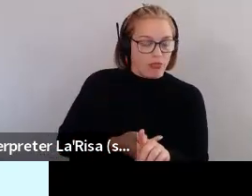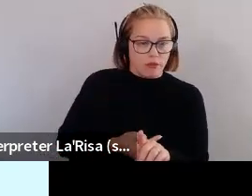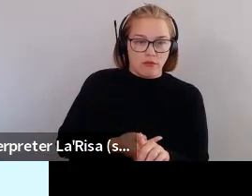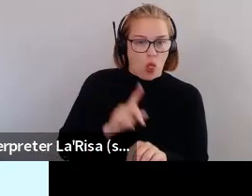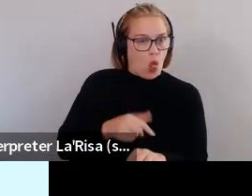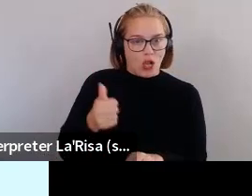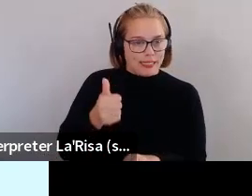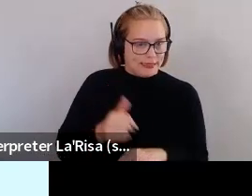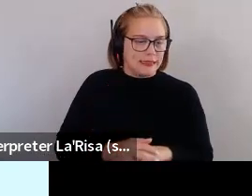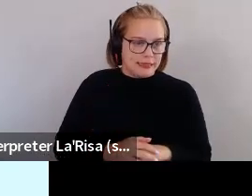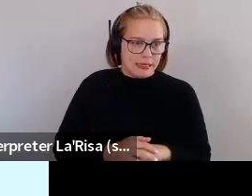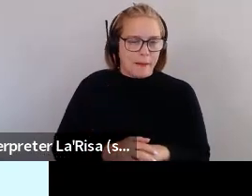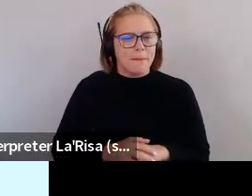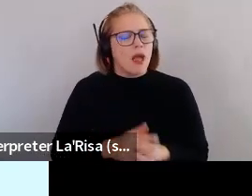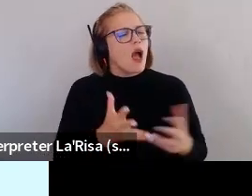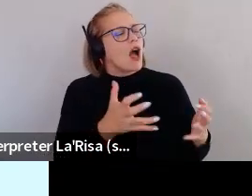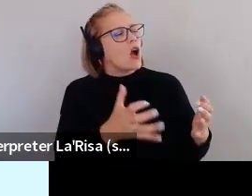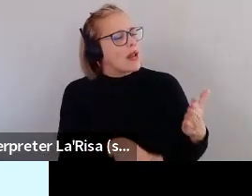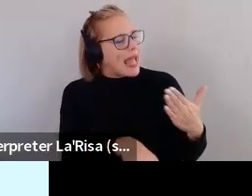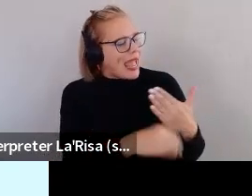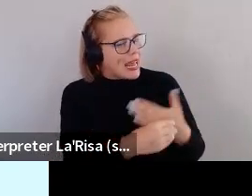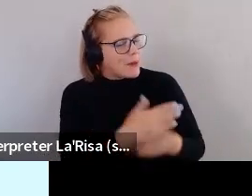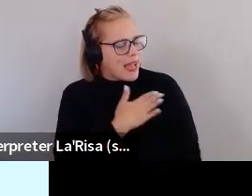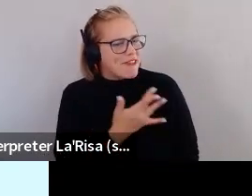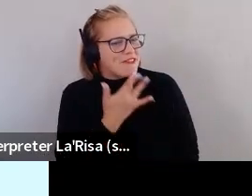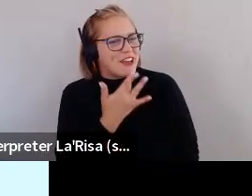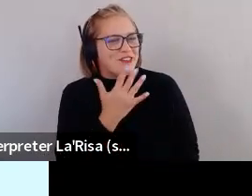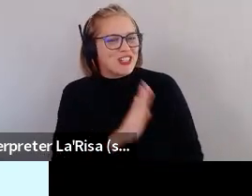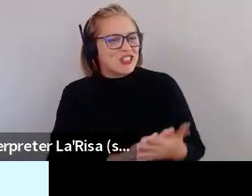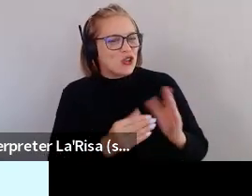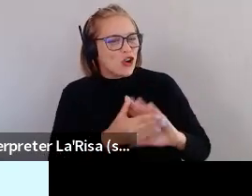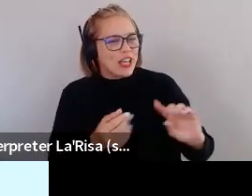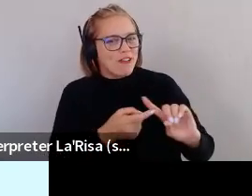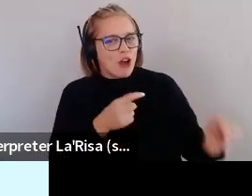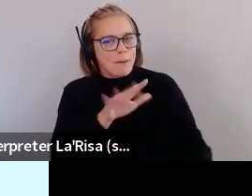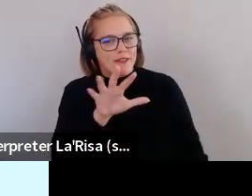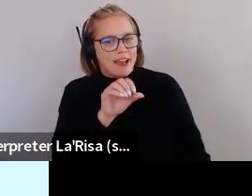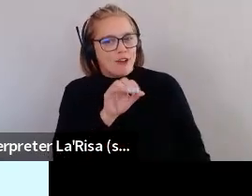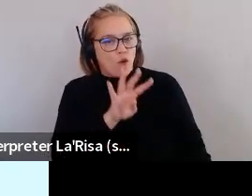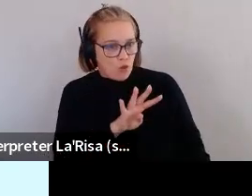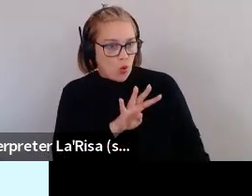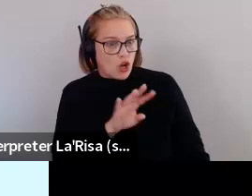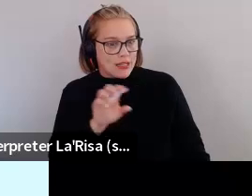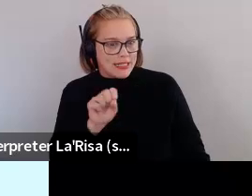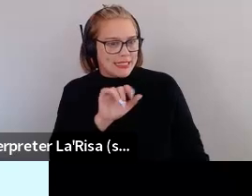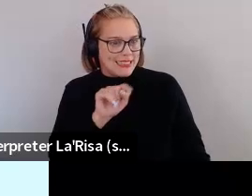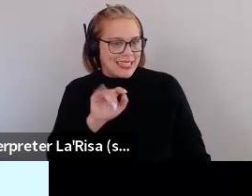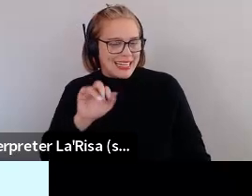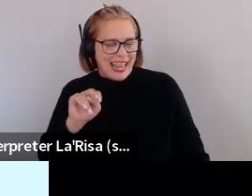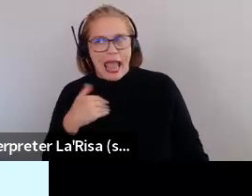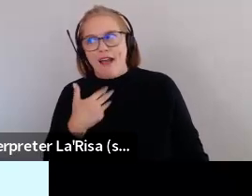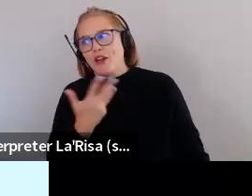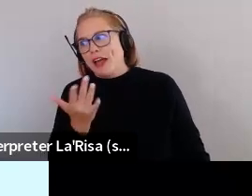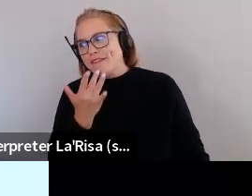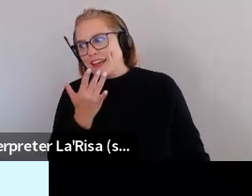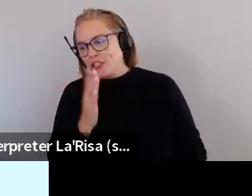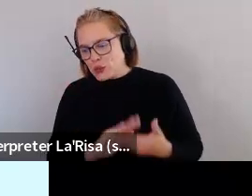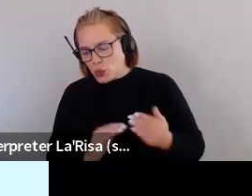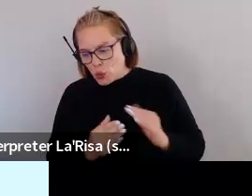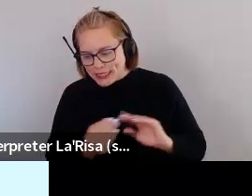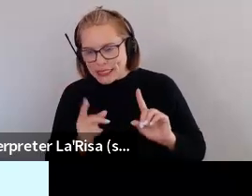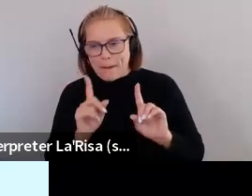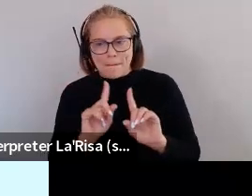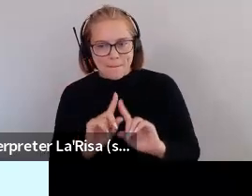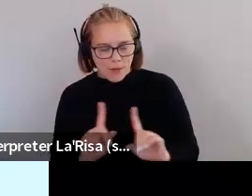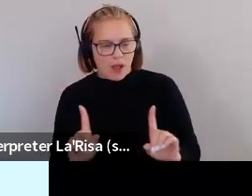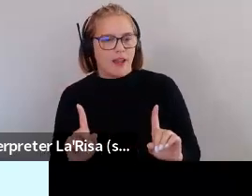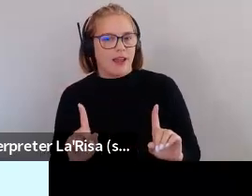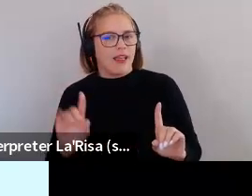There has never been a longer occupation. It was over a month.